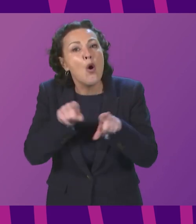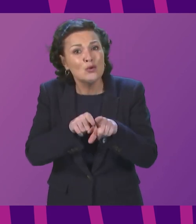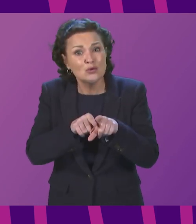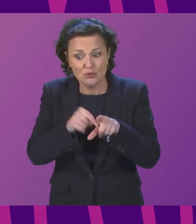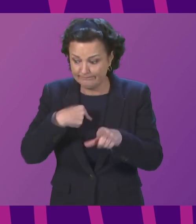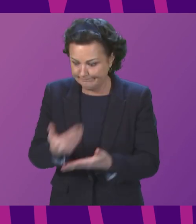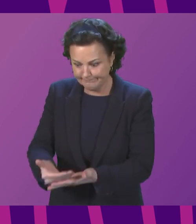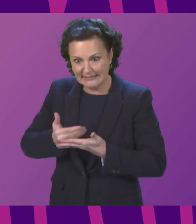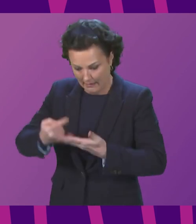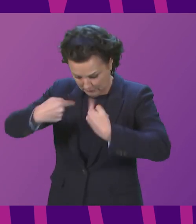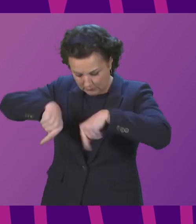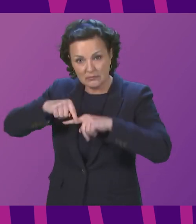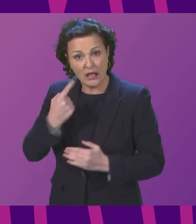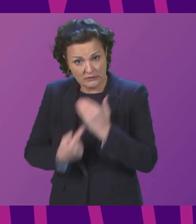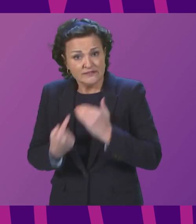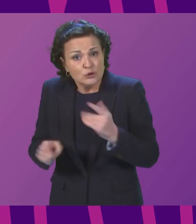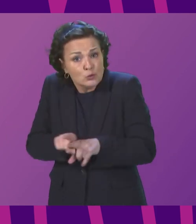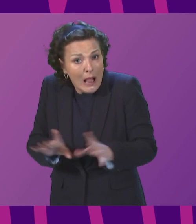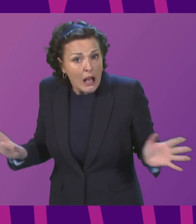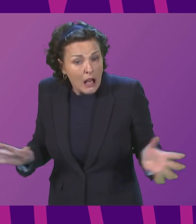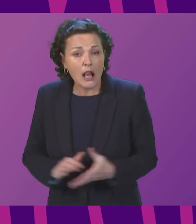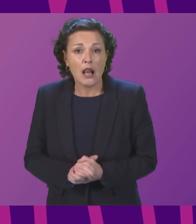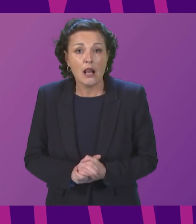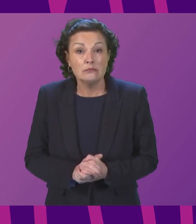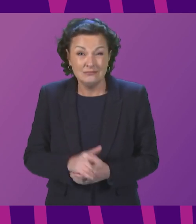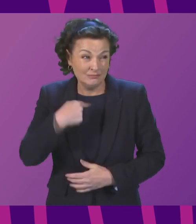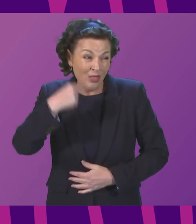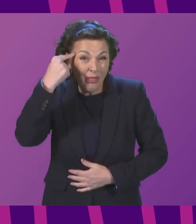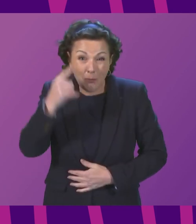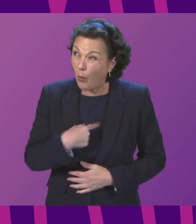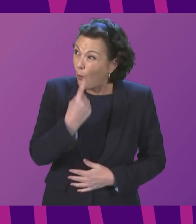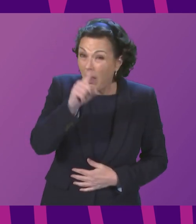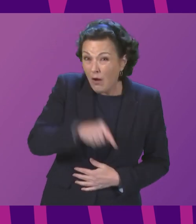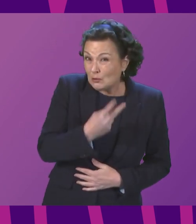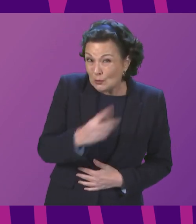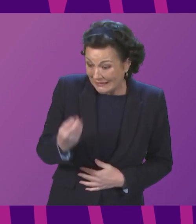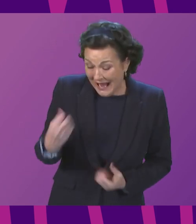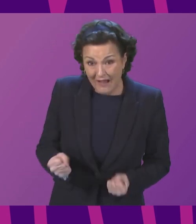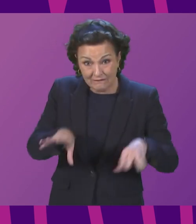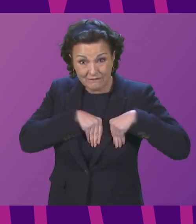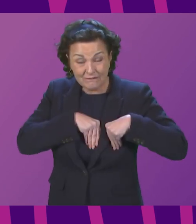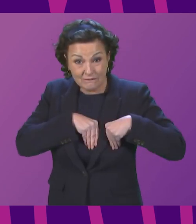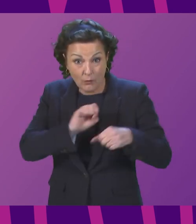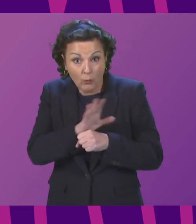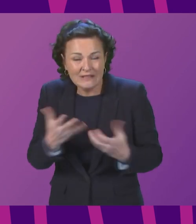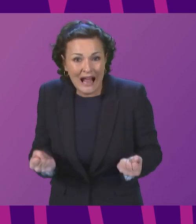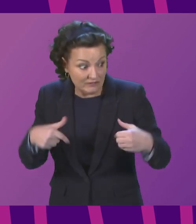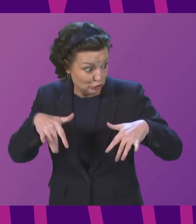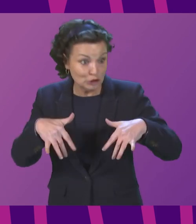us as individuals. When at least one in 20 of us has the virus, as is now the case, the